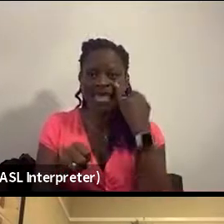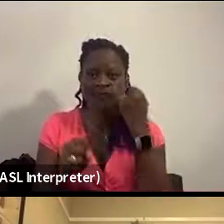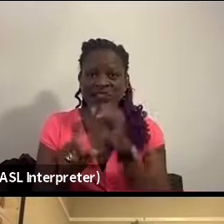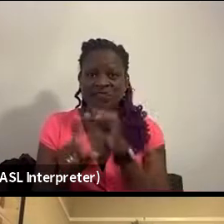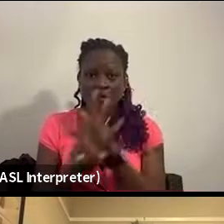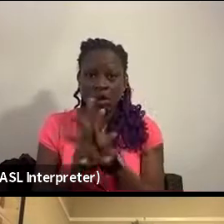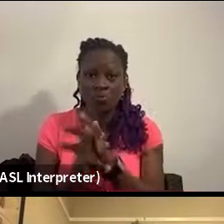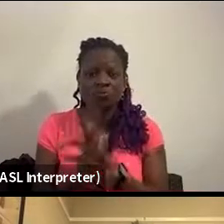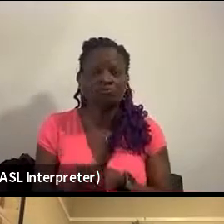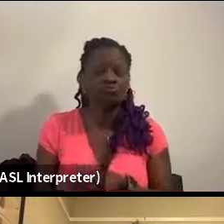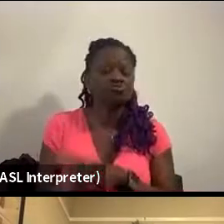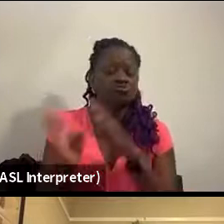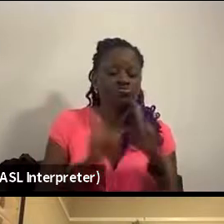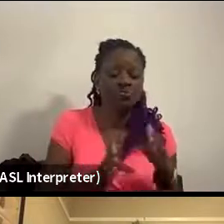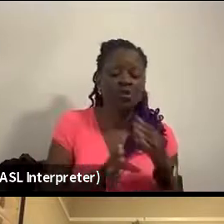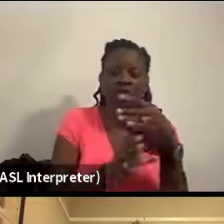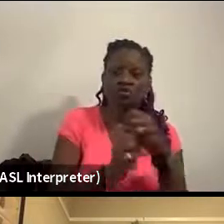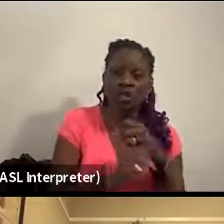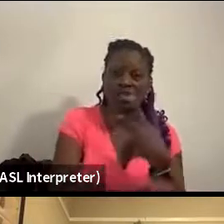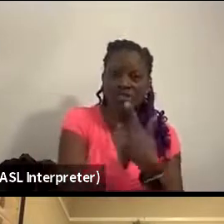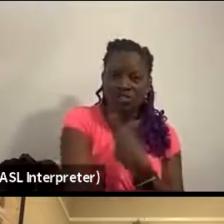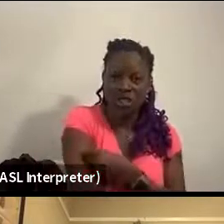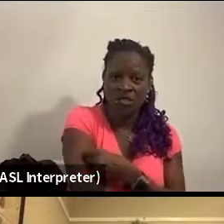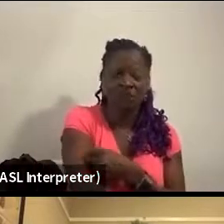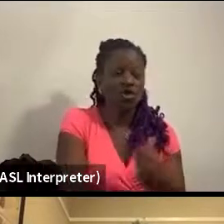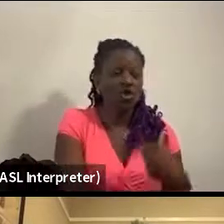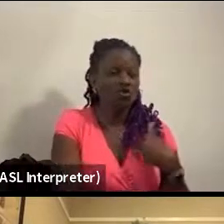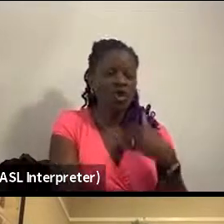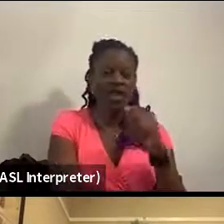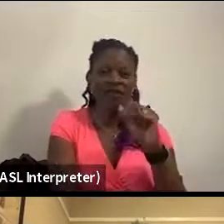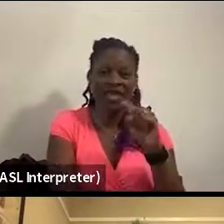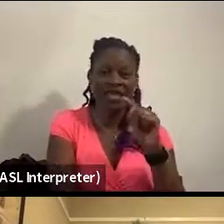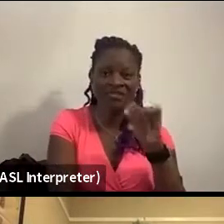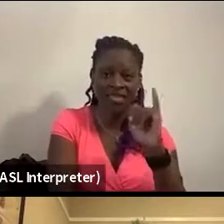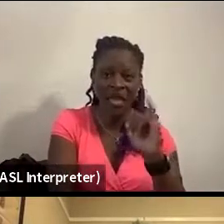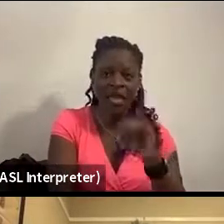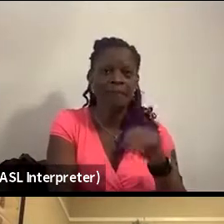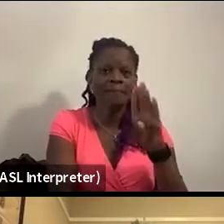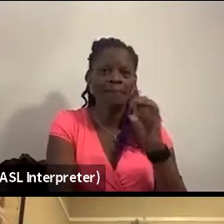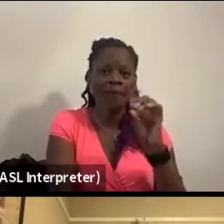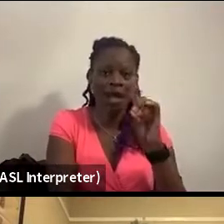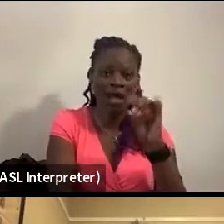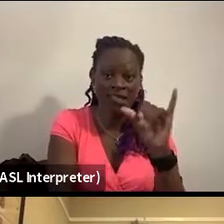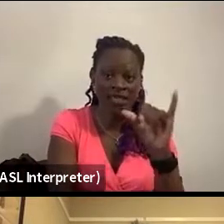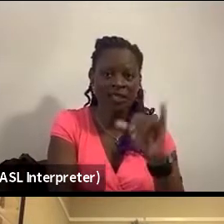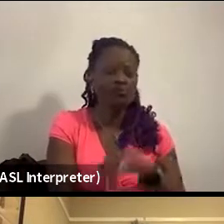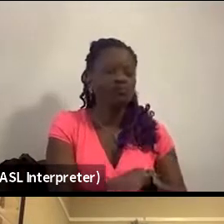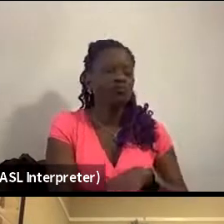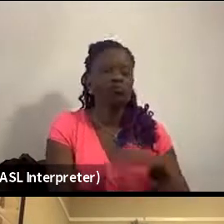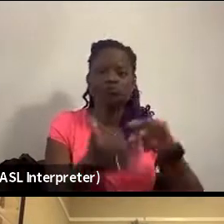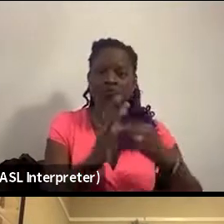and as long as you have antibodies, you you are protected. So I think the last part of your question